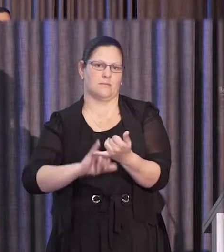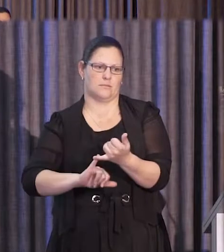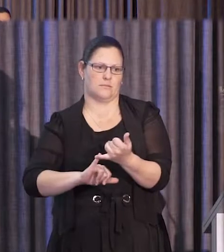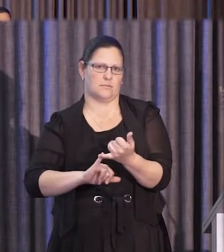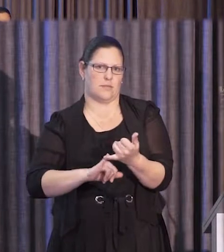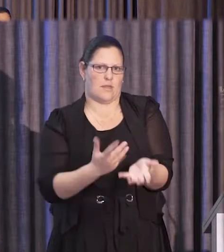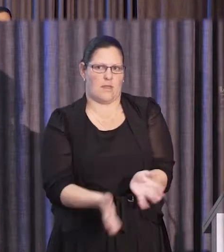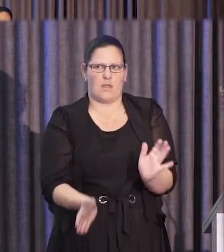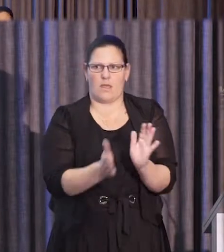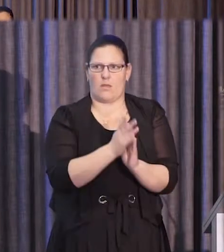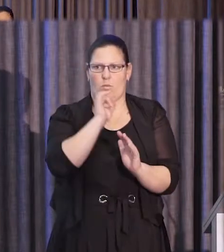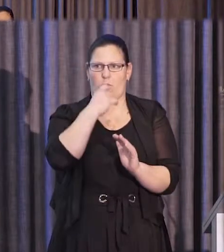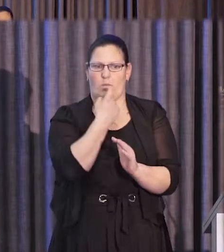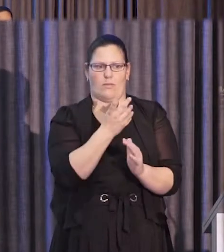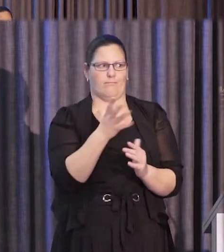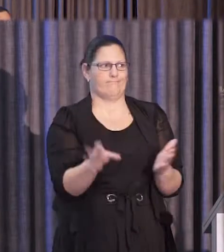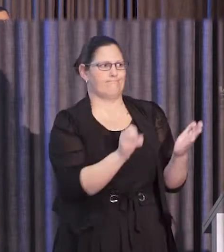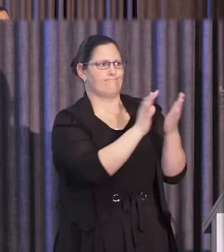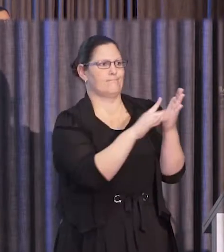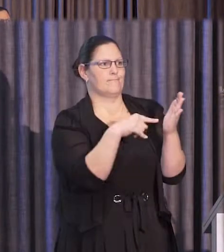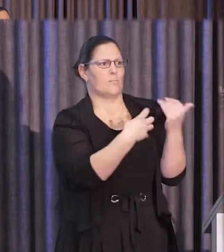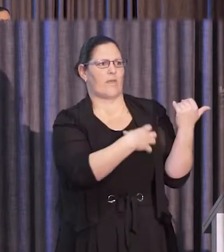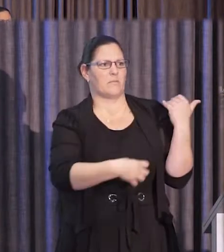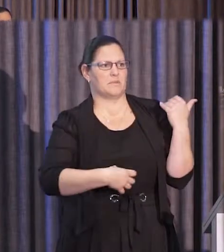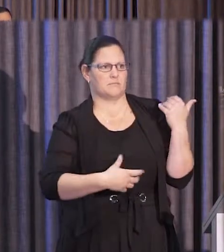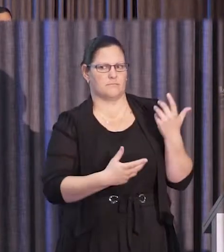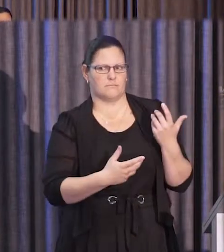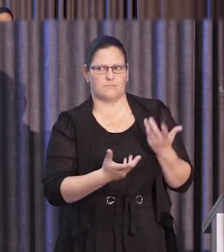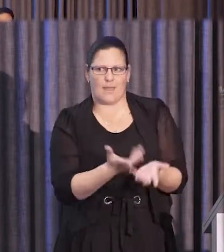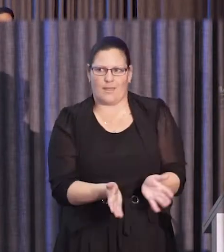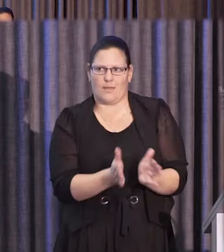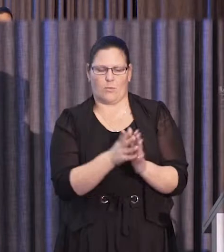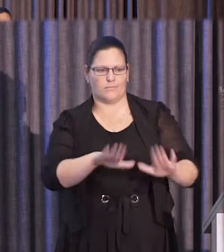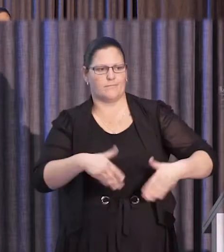into the broader government. So, where do they sit? What is the state government going to continue to fund,